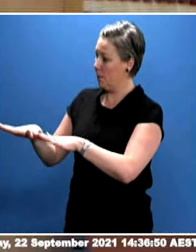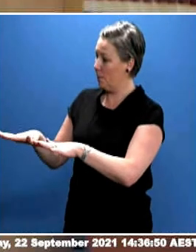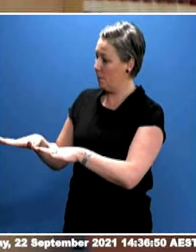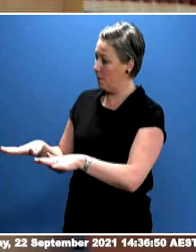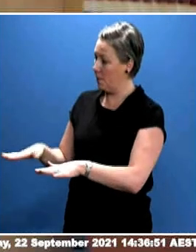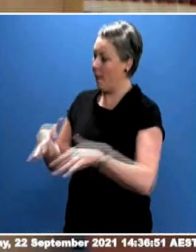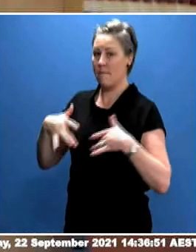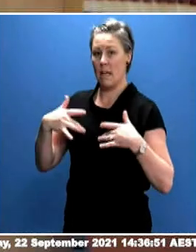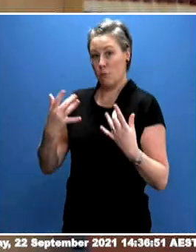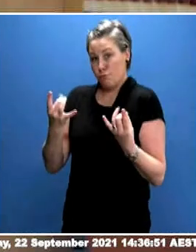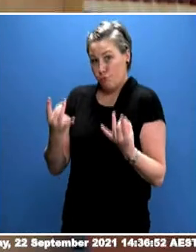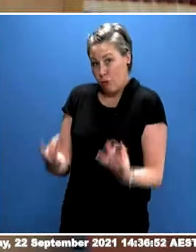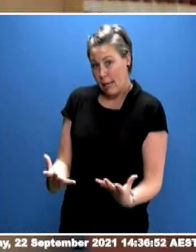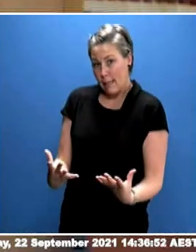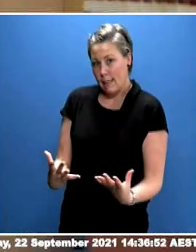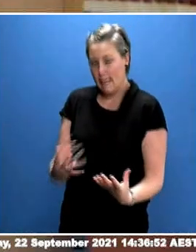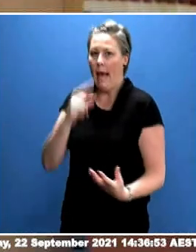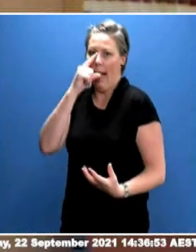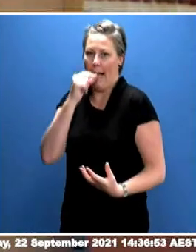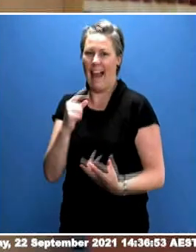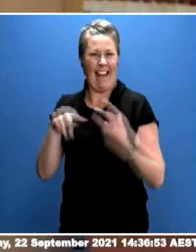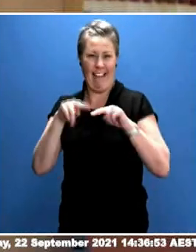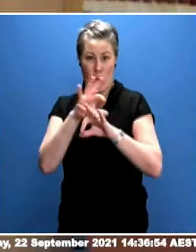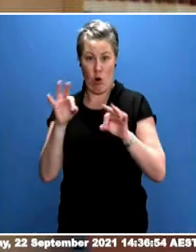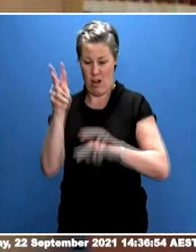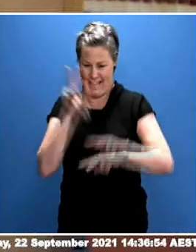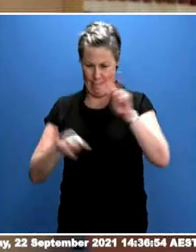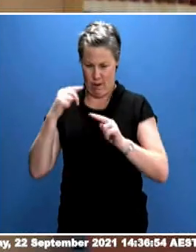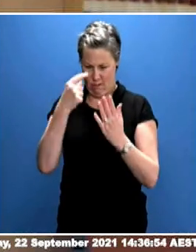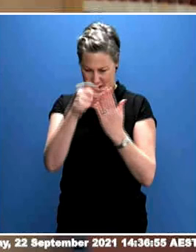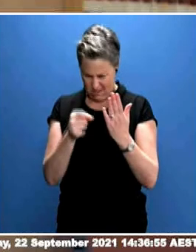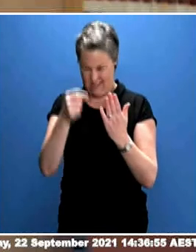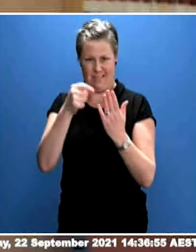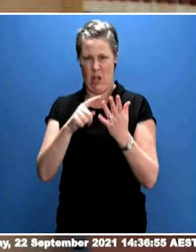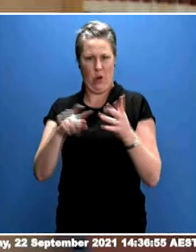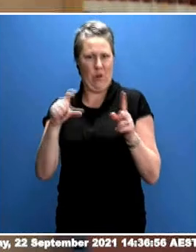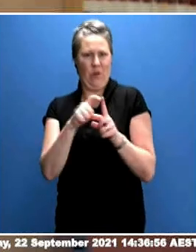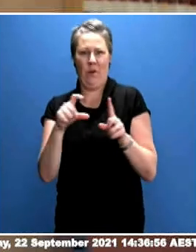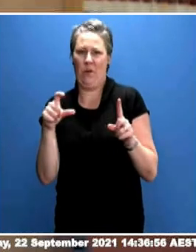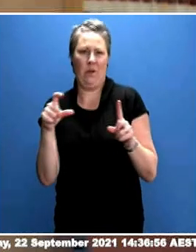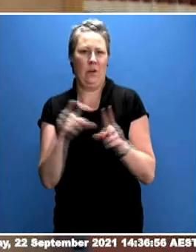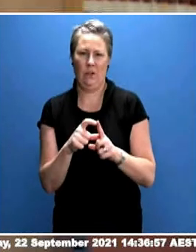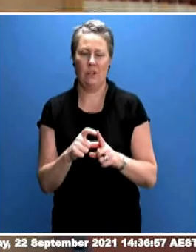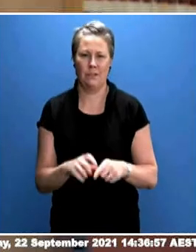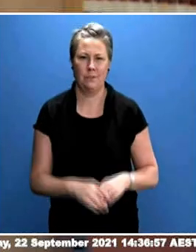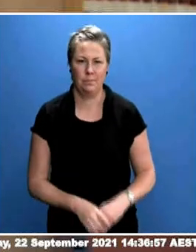participate, otherwise their assessment is going to show pretty significant underperformance. MR POWER: Okay.